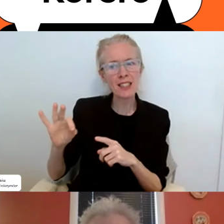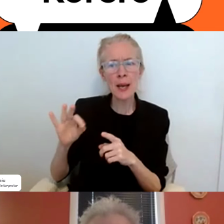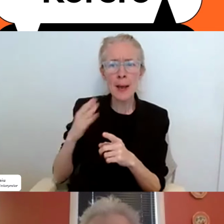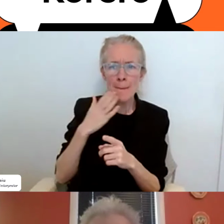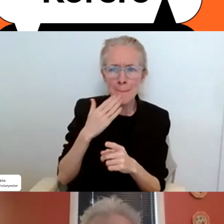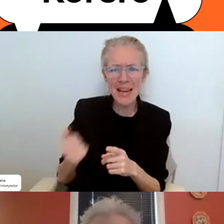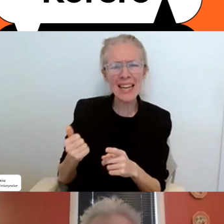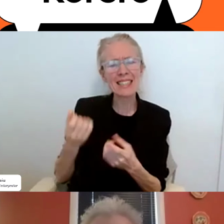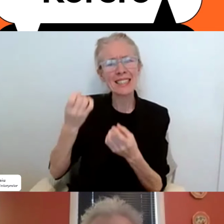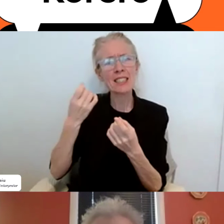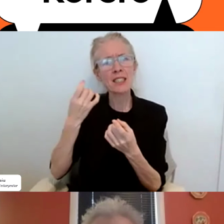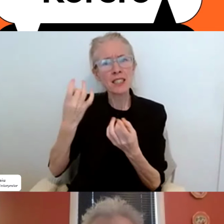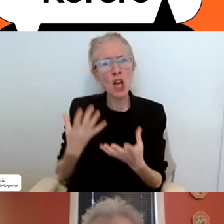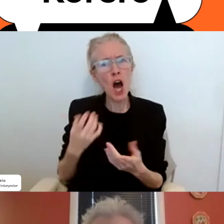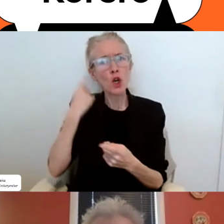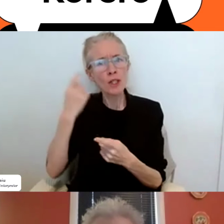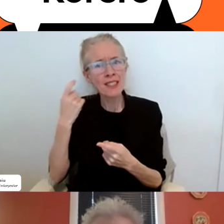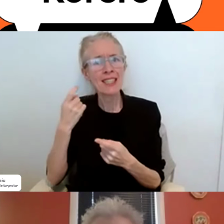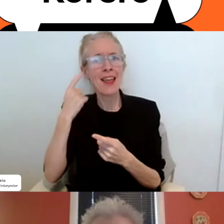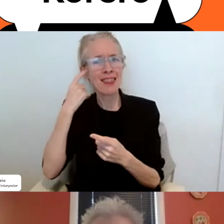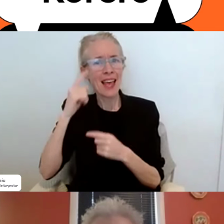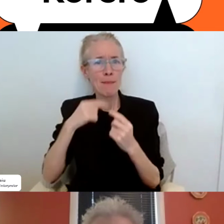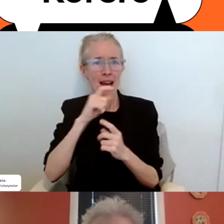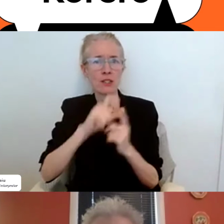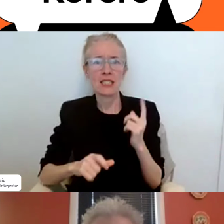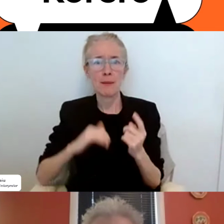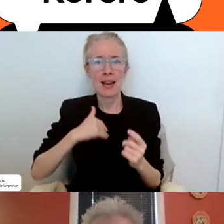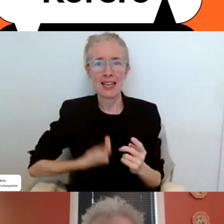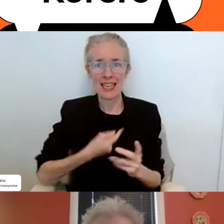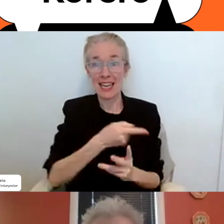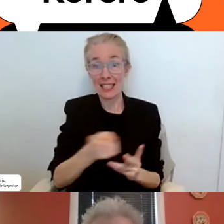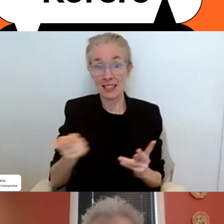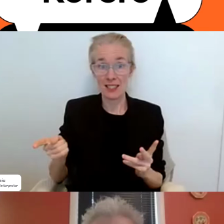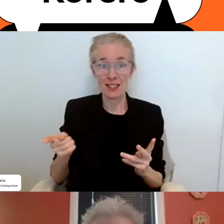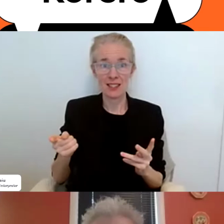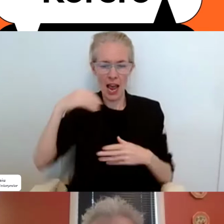not because they have to. Just to add to what you've said, Bruce,